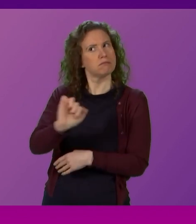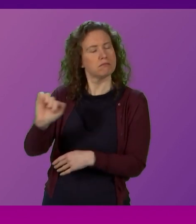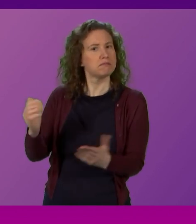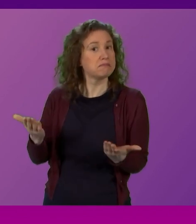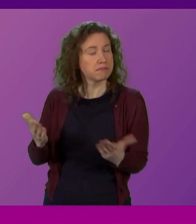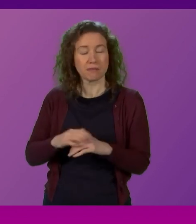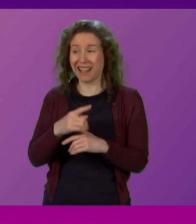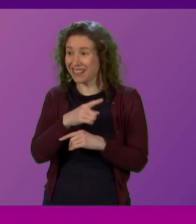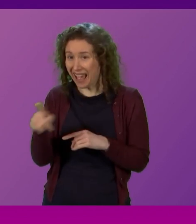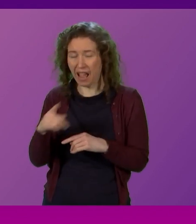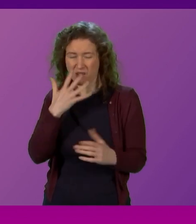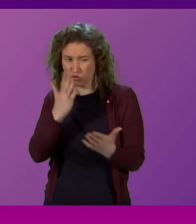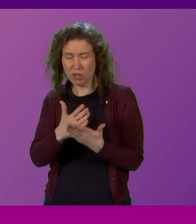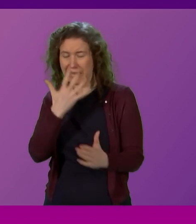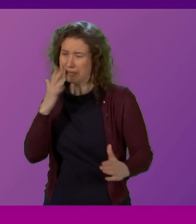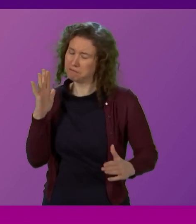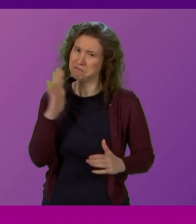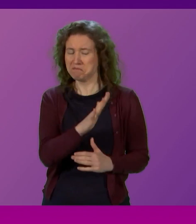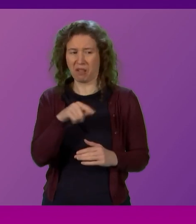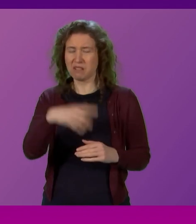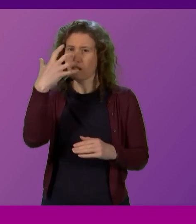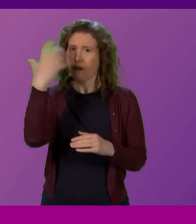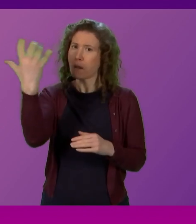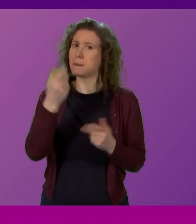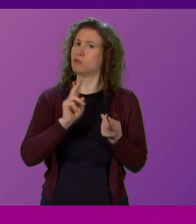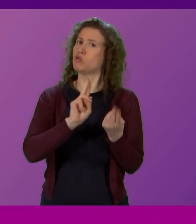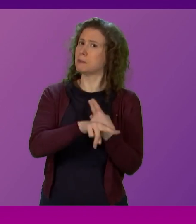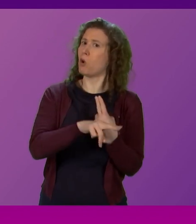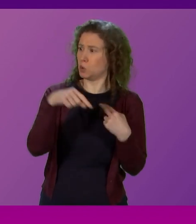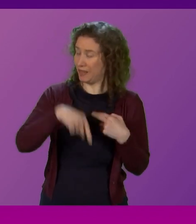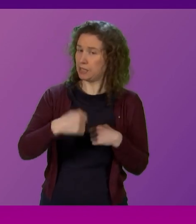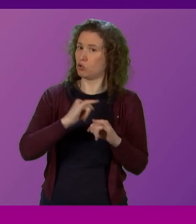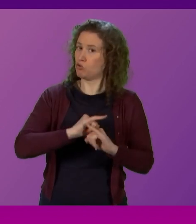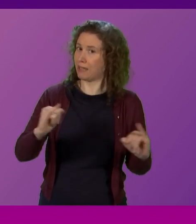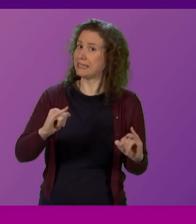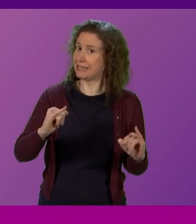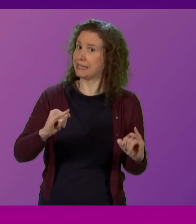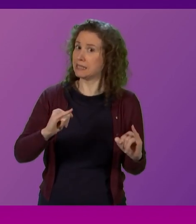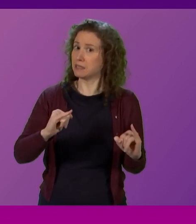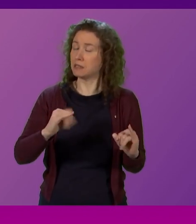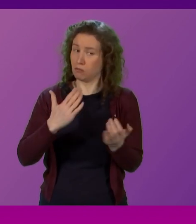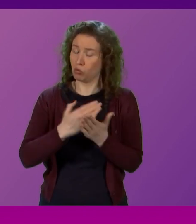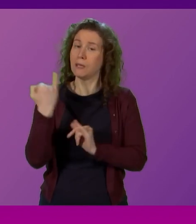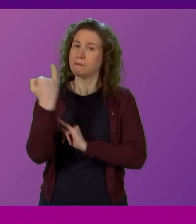They are damning about this Government’s response to the crisis here in Scotland.